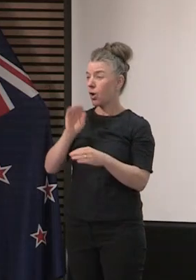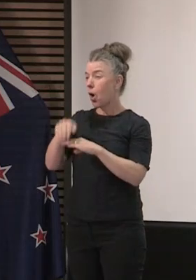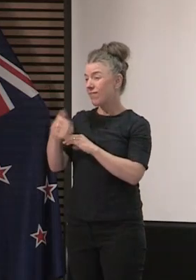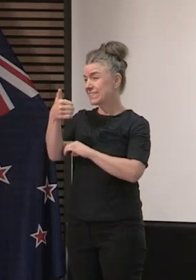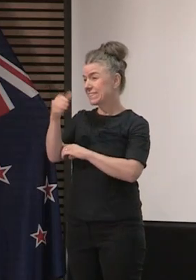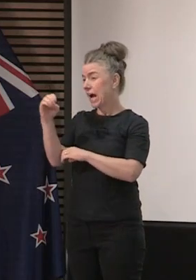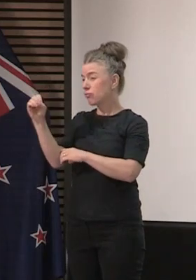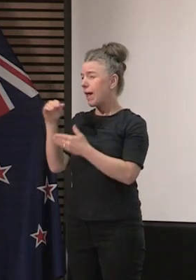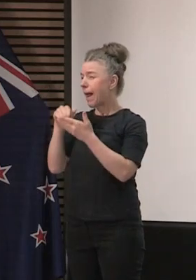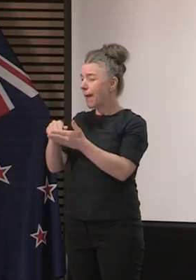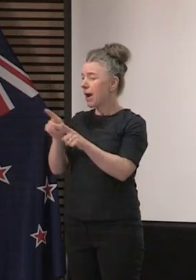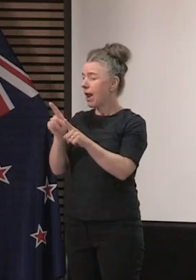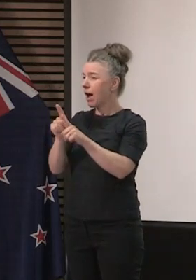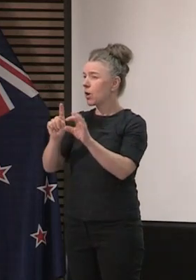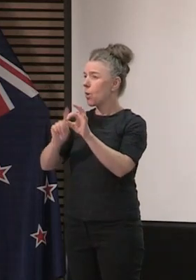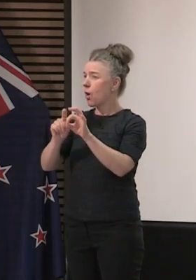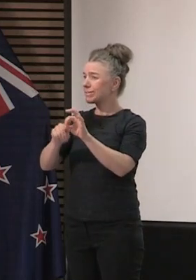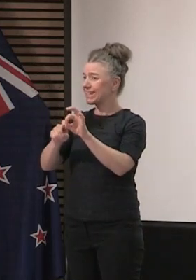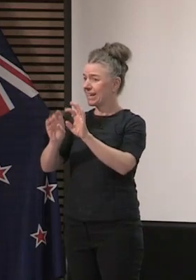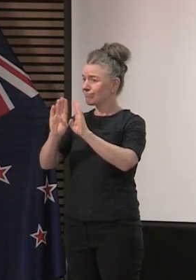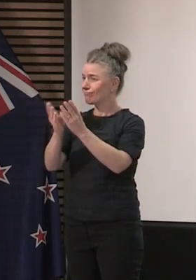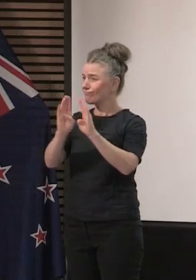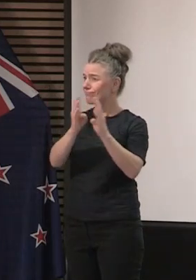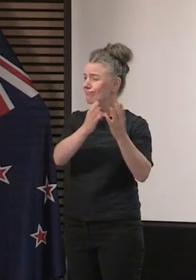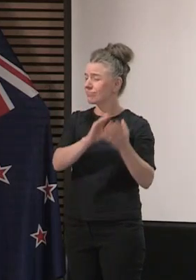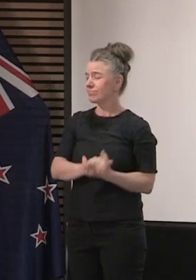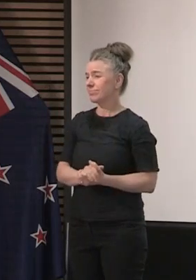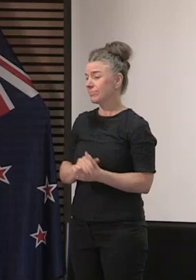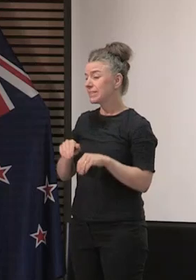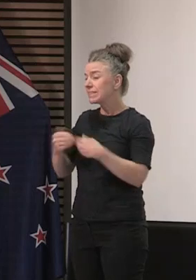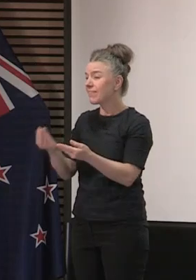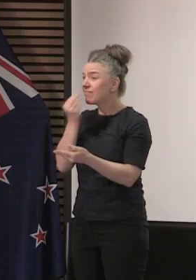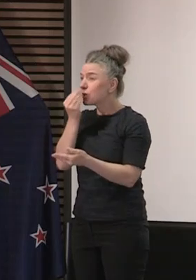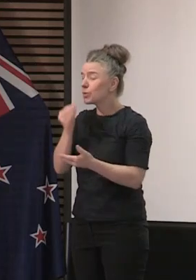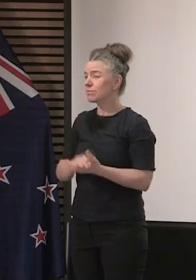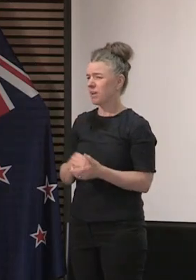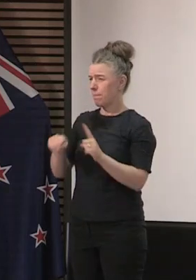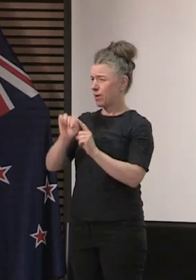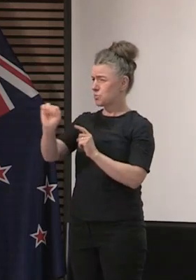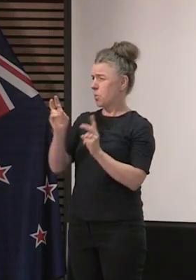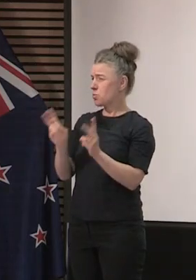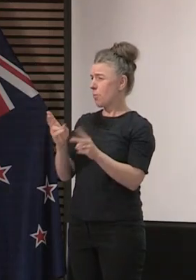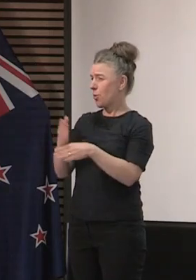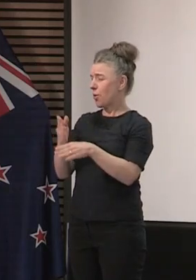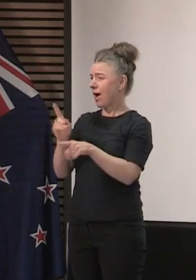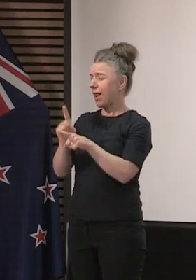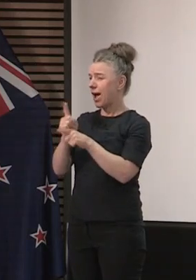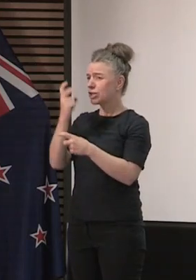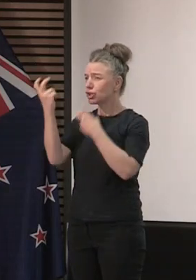emergency operation centres. More than 600 have helped to manage isolation facilities and distribute care packages